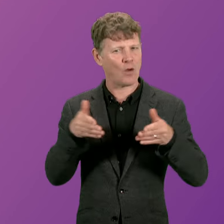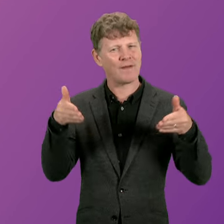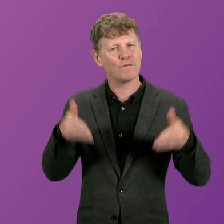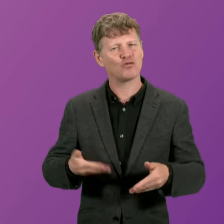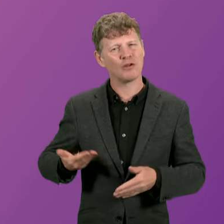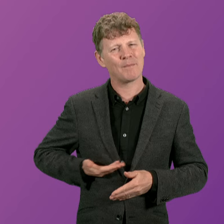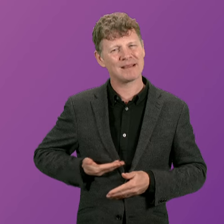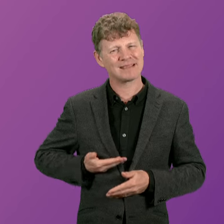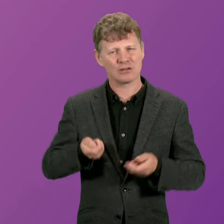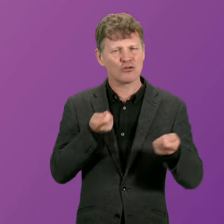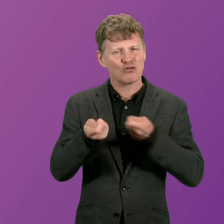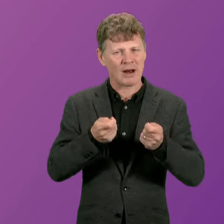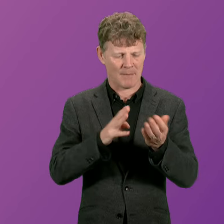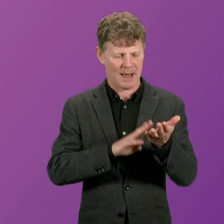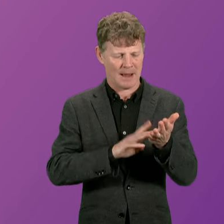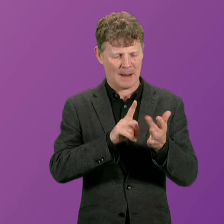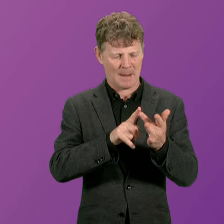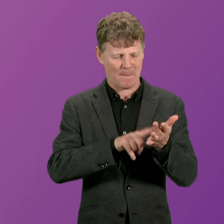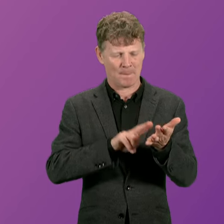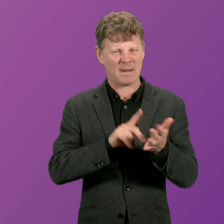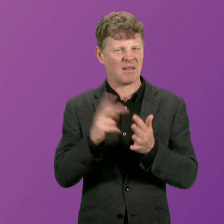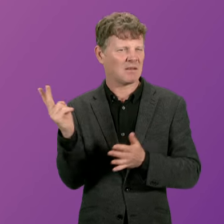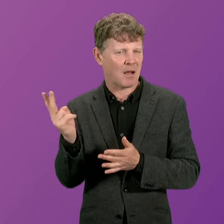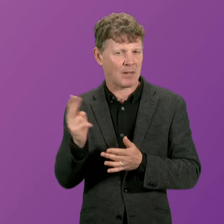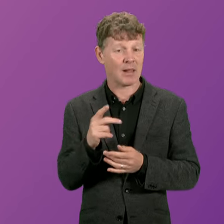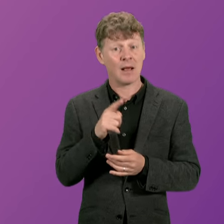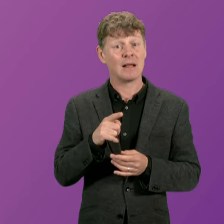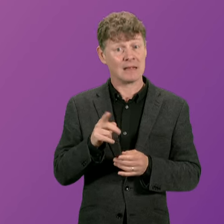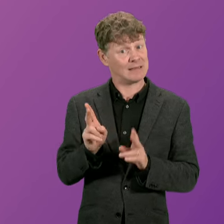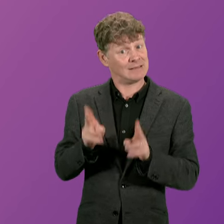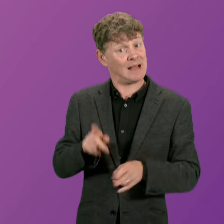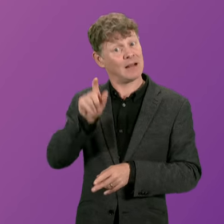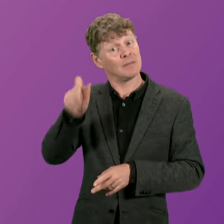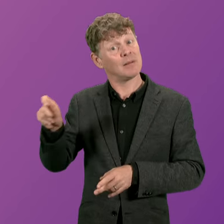and Ashleigh Milne. Ashes of the deceased have knowingly been given to the wrong relatives,